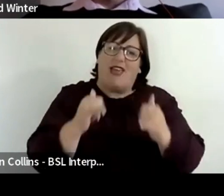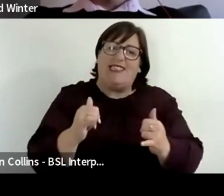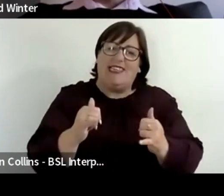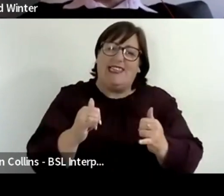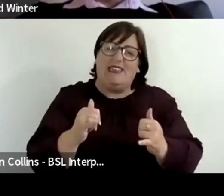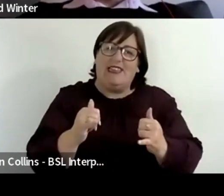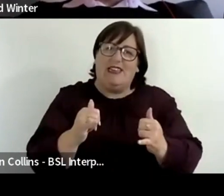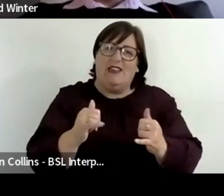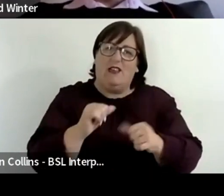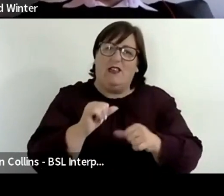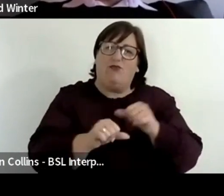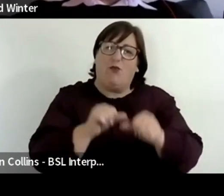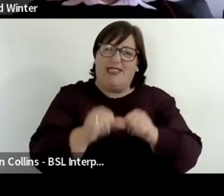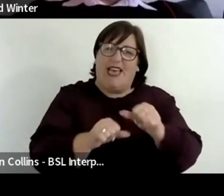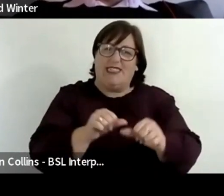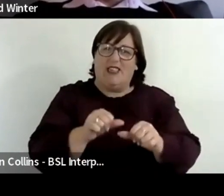It is the usual employment checks.